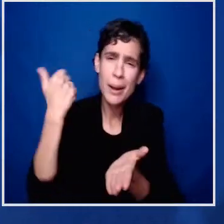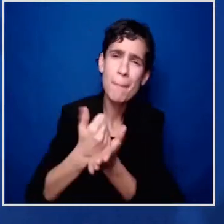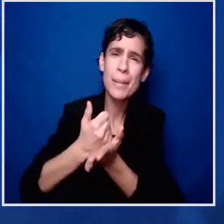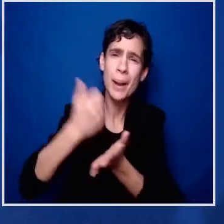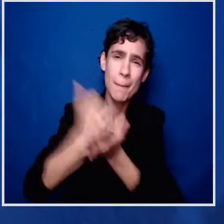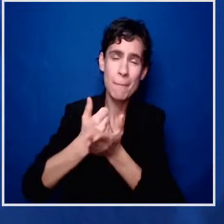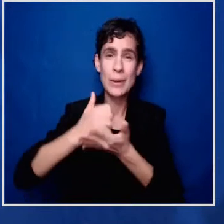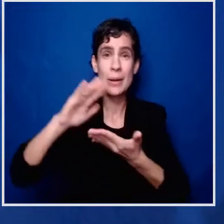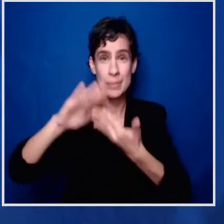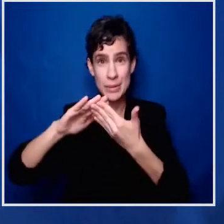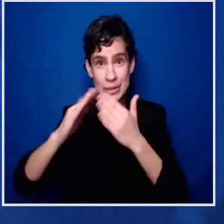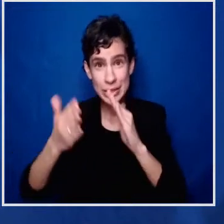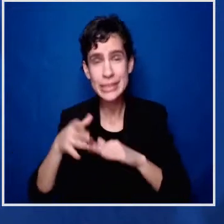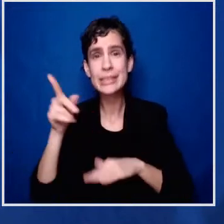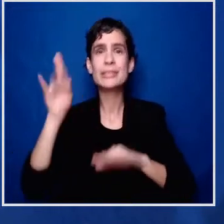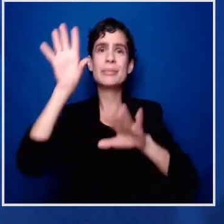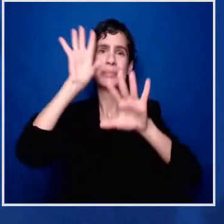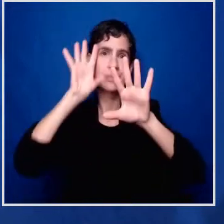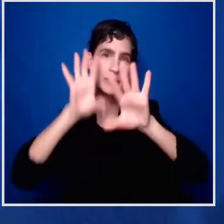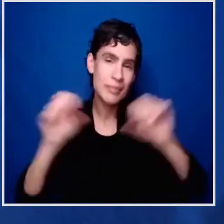COMMUNITIES AND BE THEIR OWN